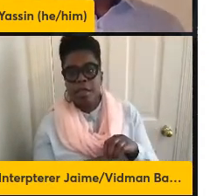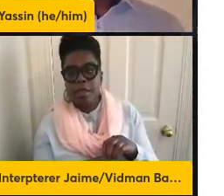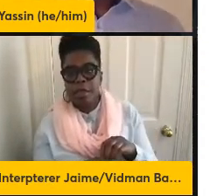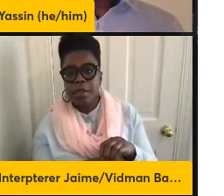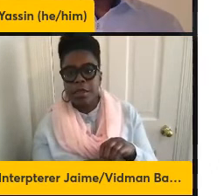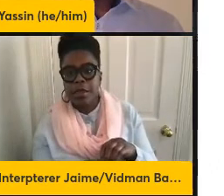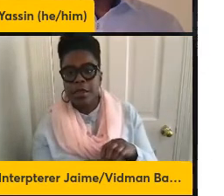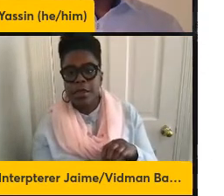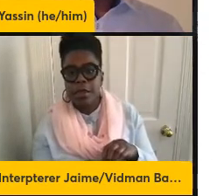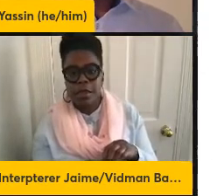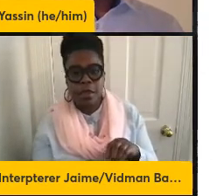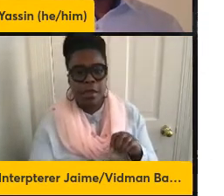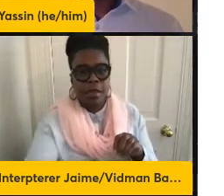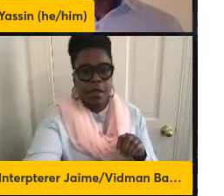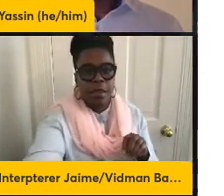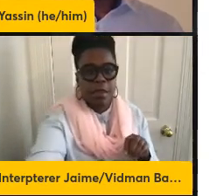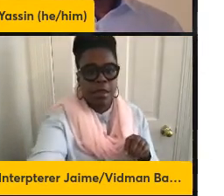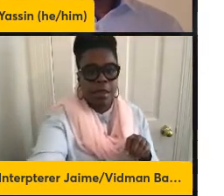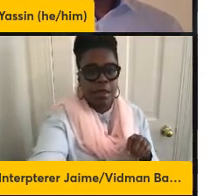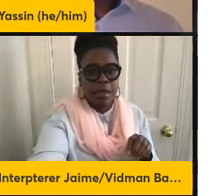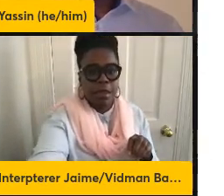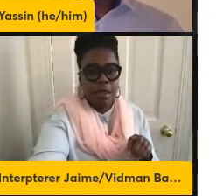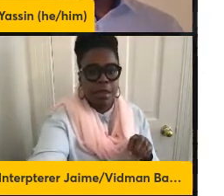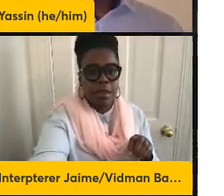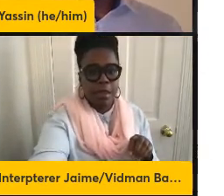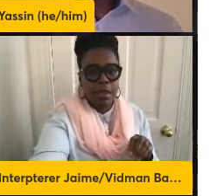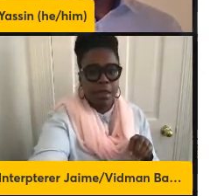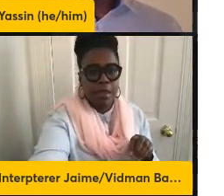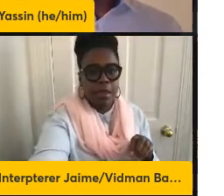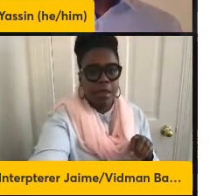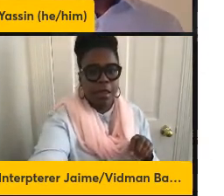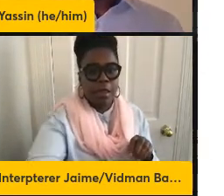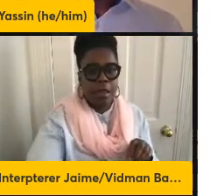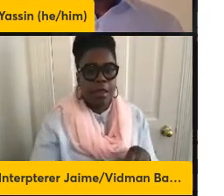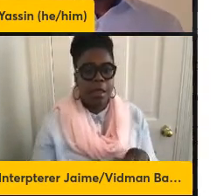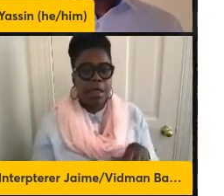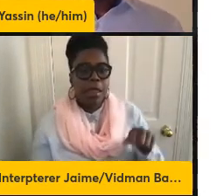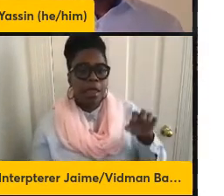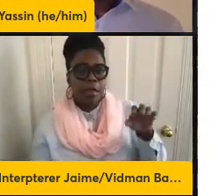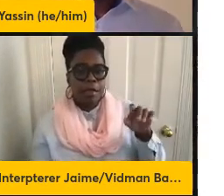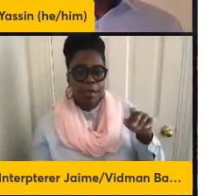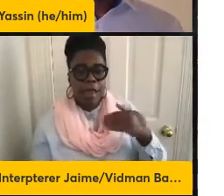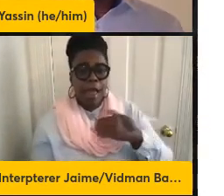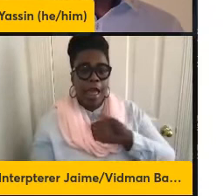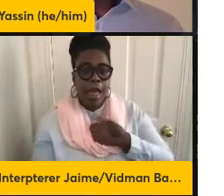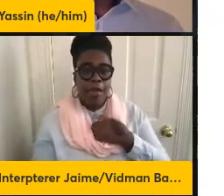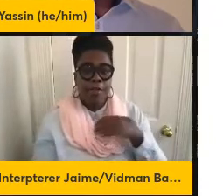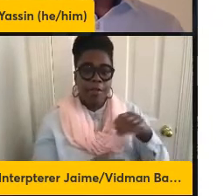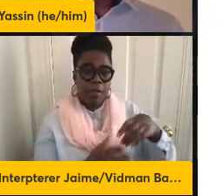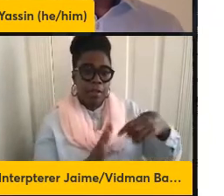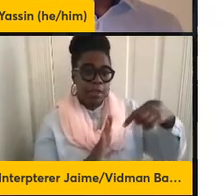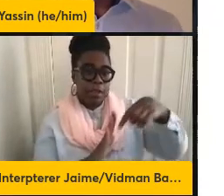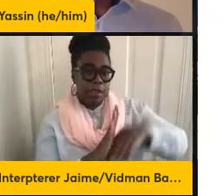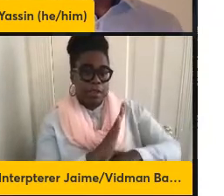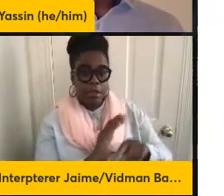means, they lacked expression of antigen specific receptors, they are deeply tissue intertwine, so, they are found within